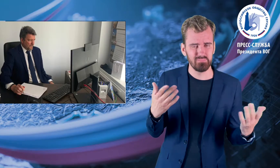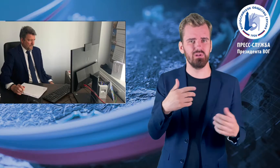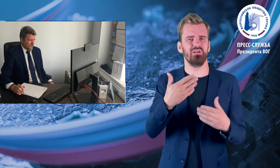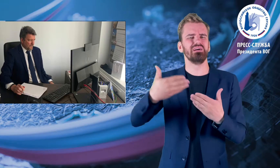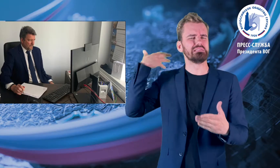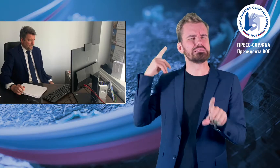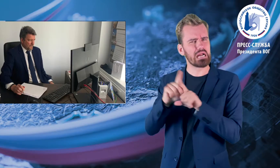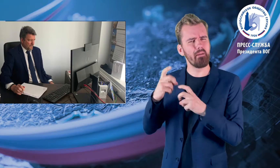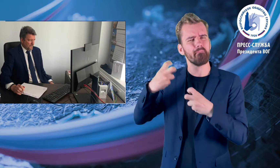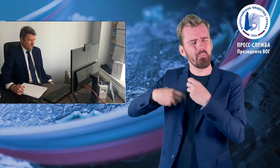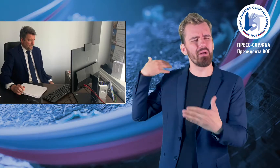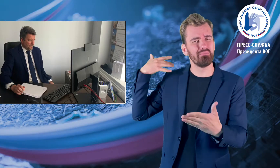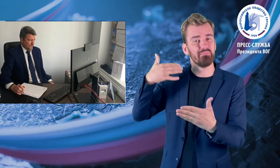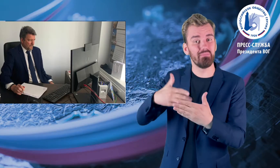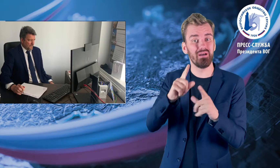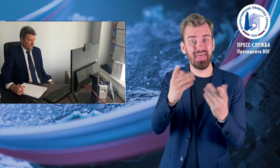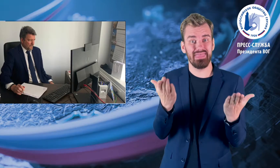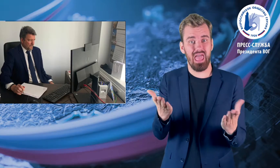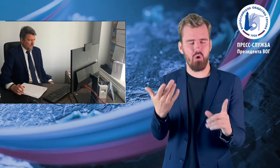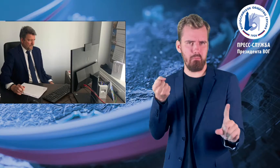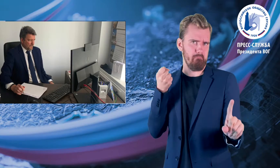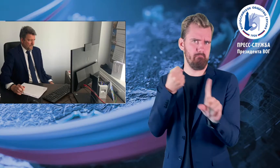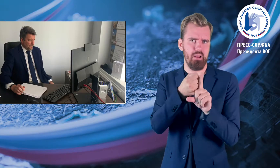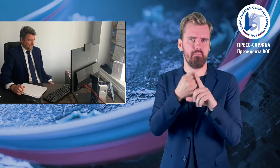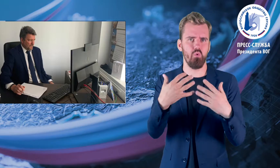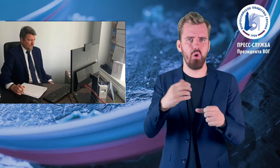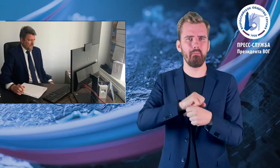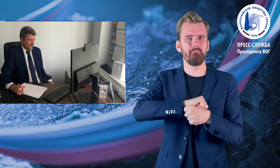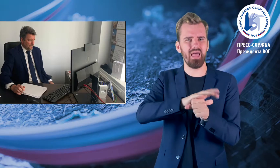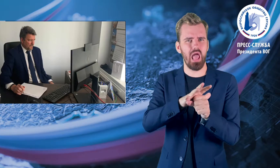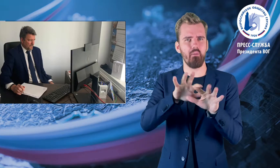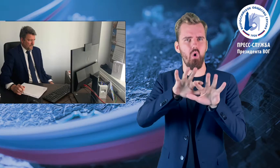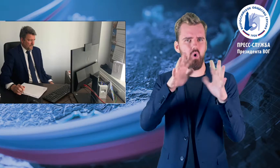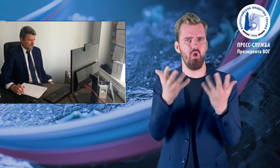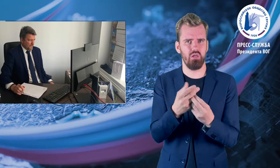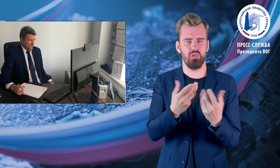but the coronavirus infection pandemic and